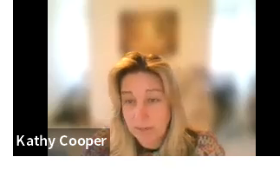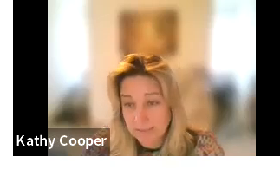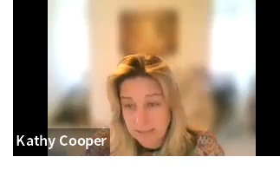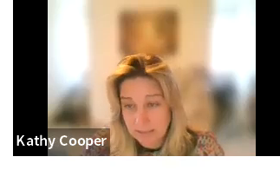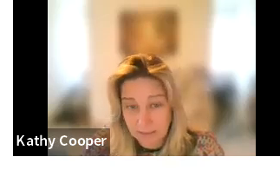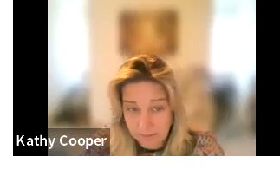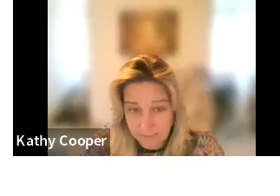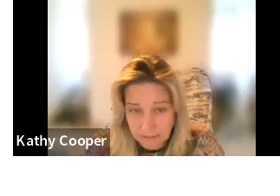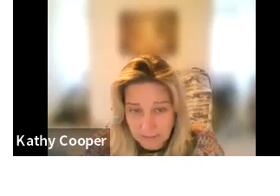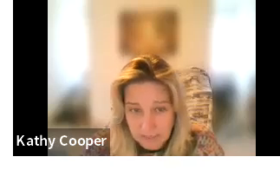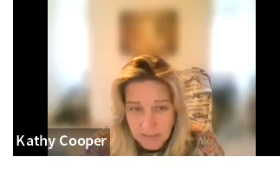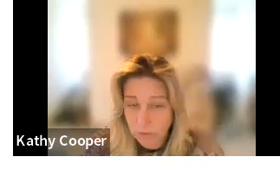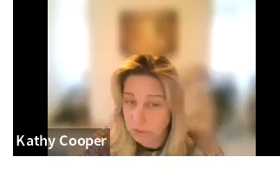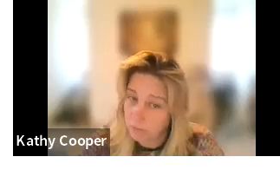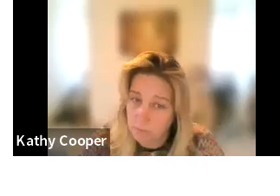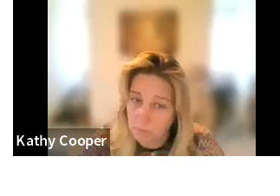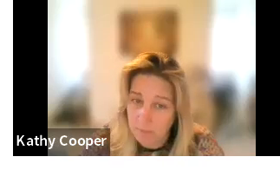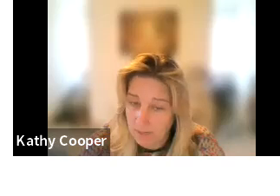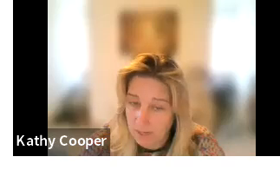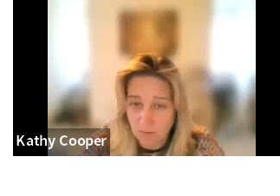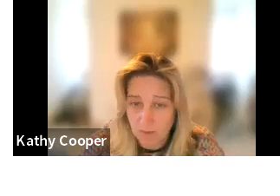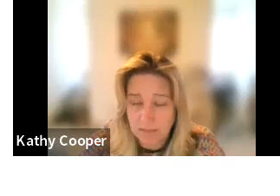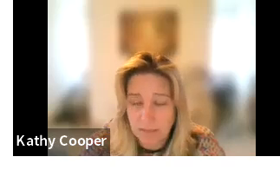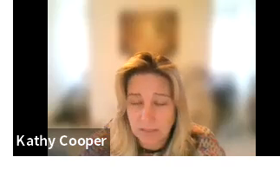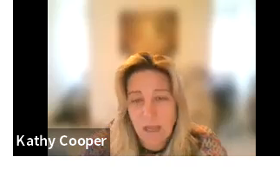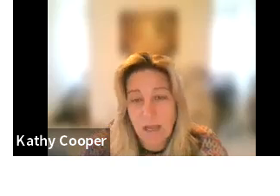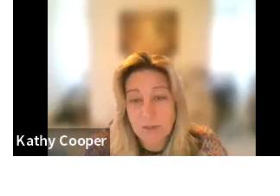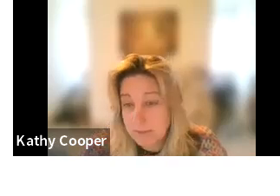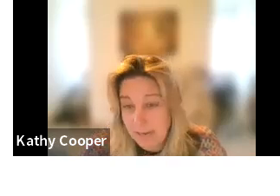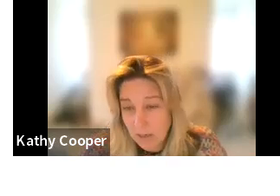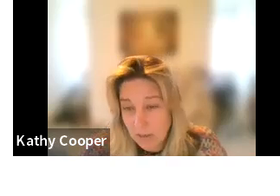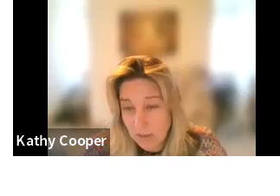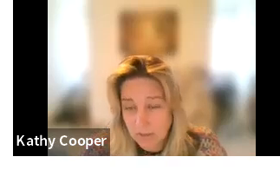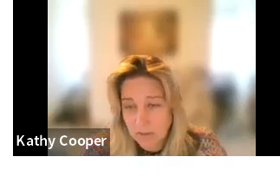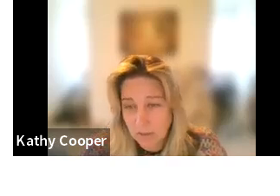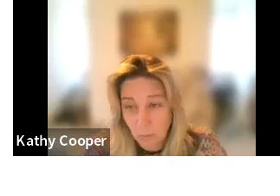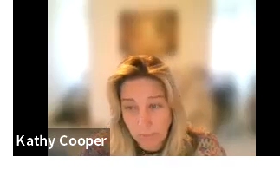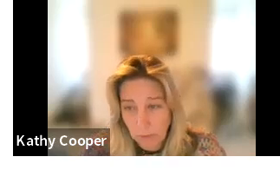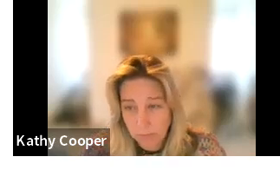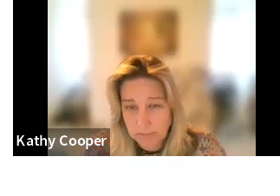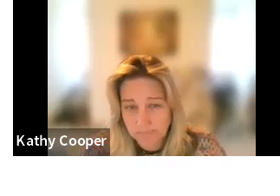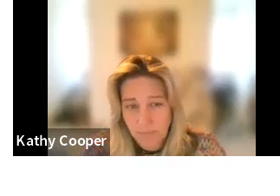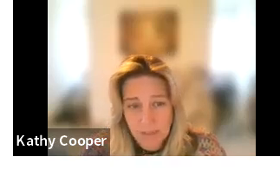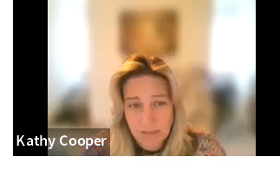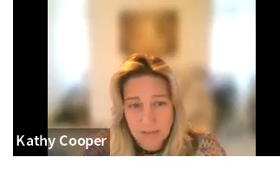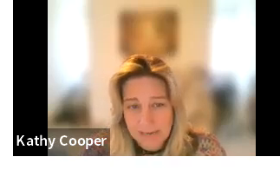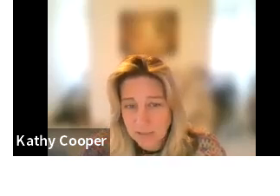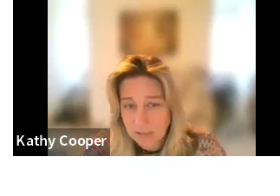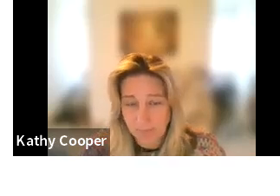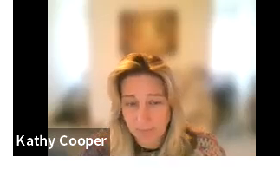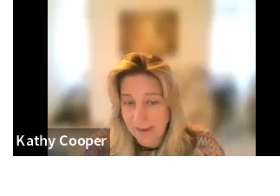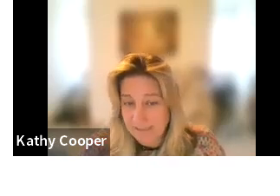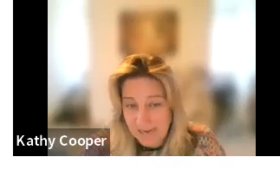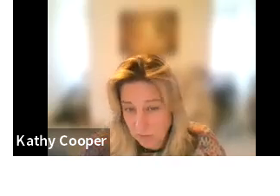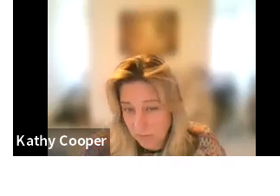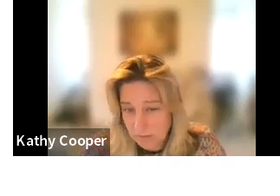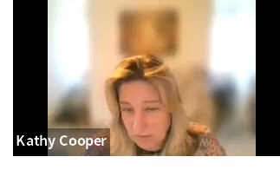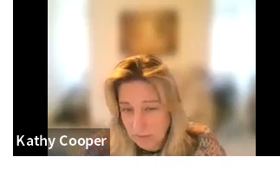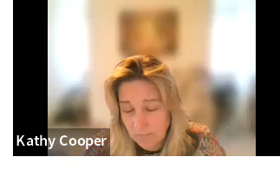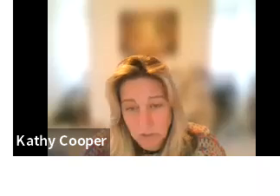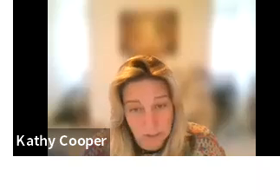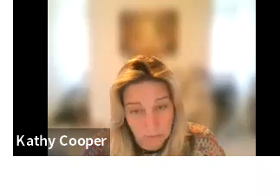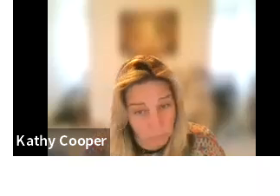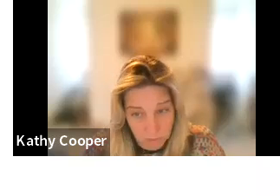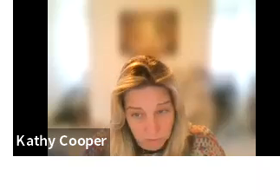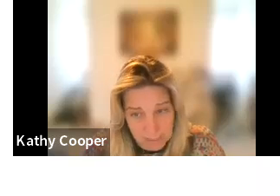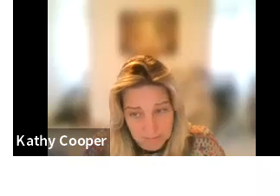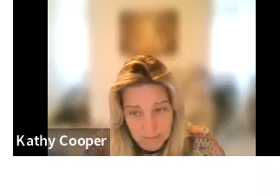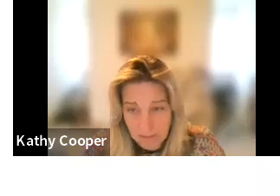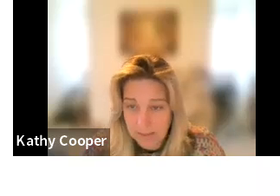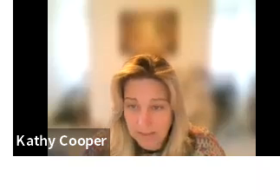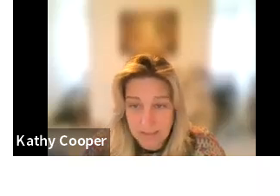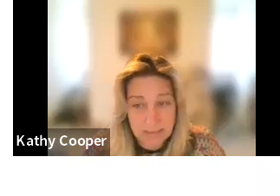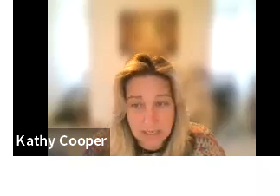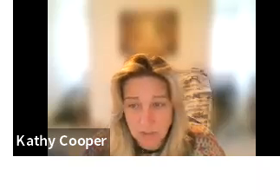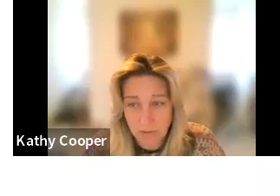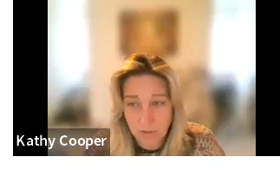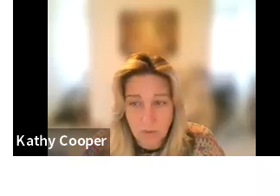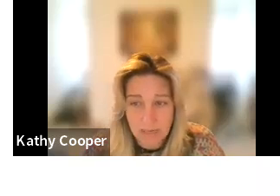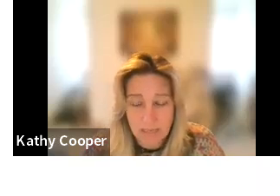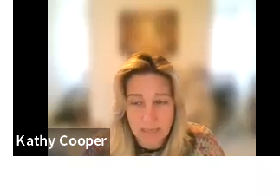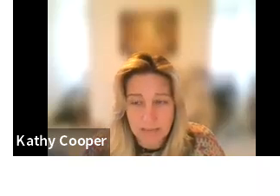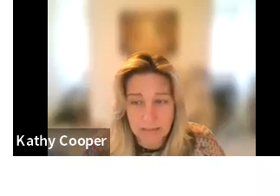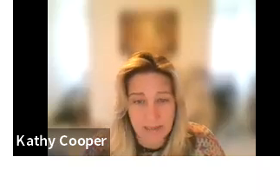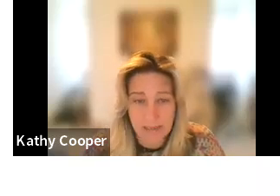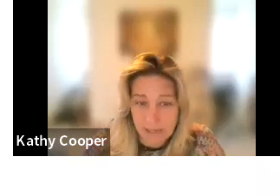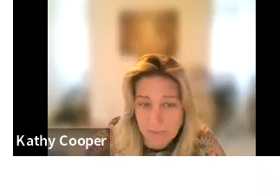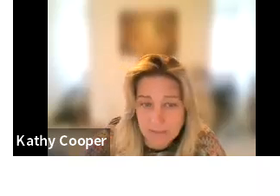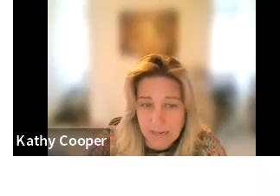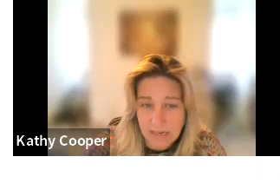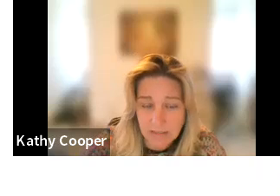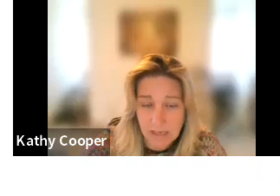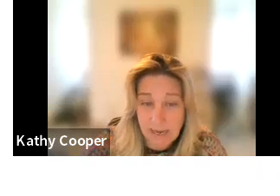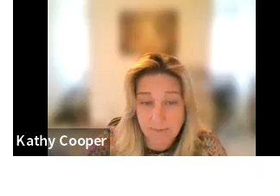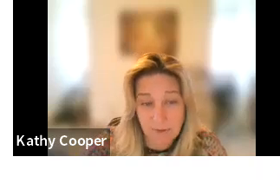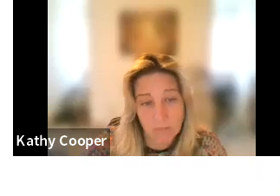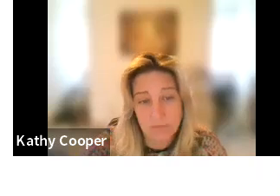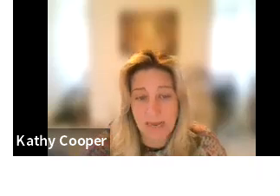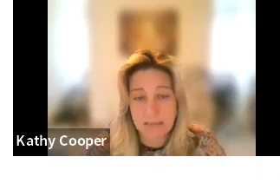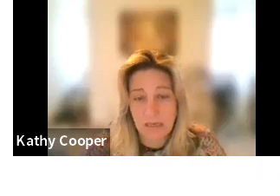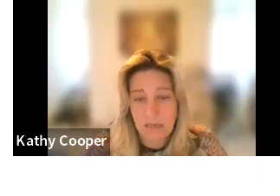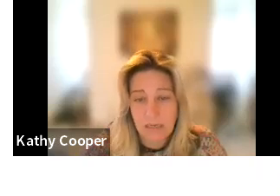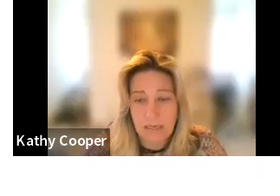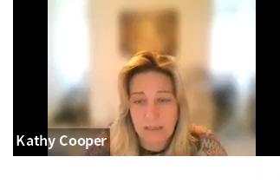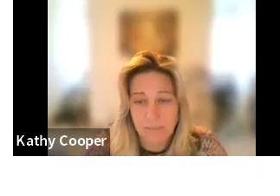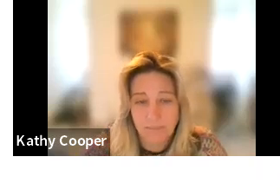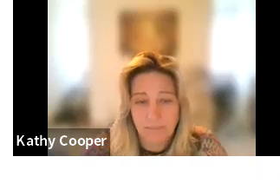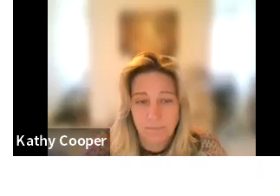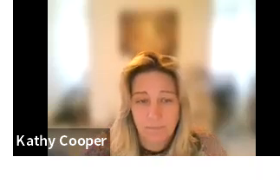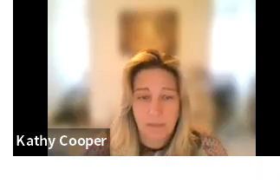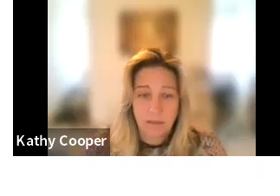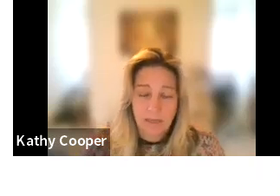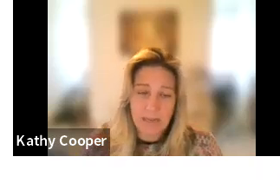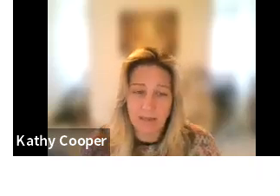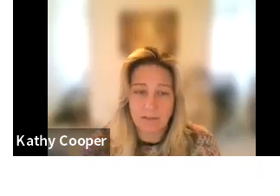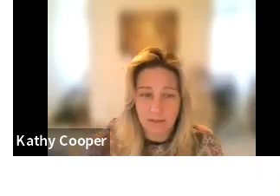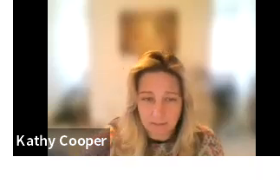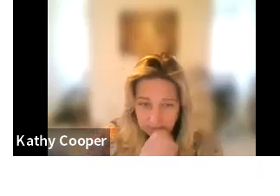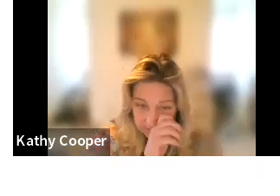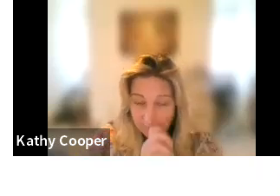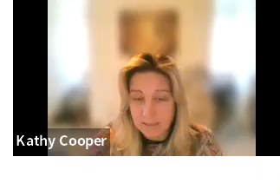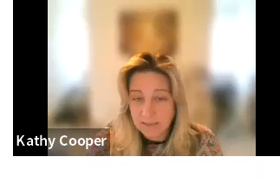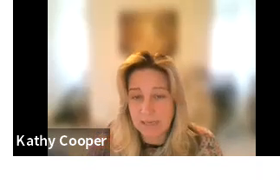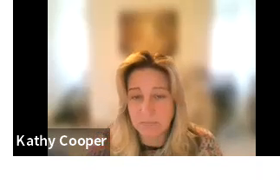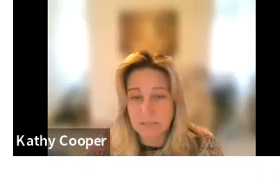So the site visit team. When they come, they do visit lots of different settings, including assisted living facilities.